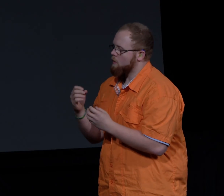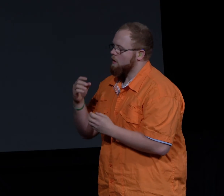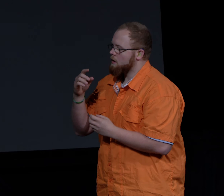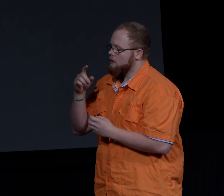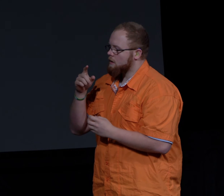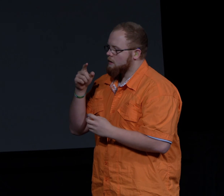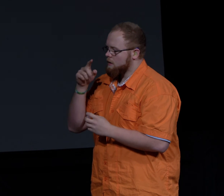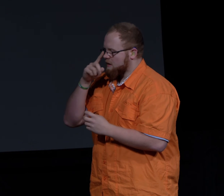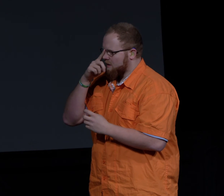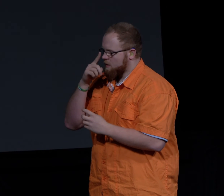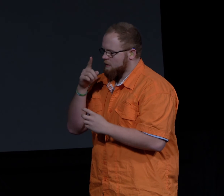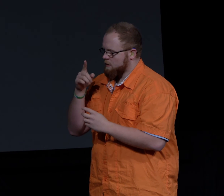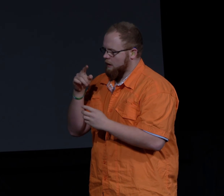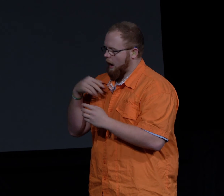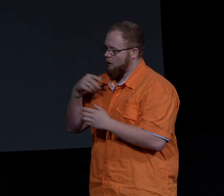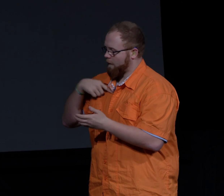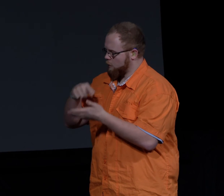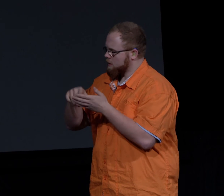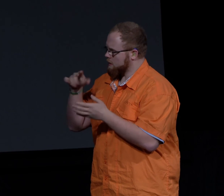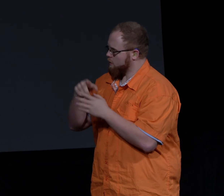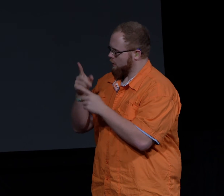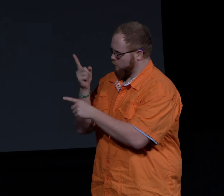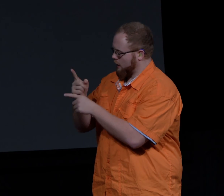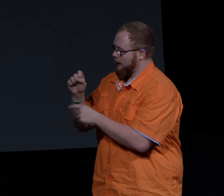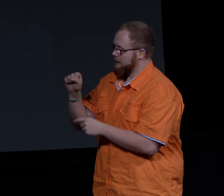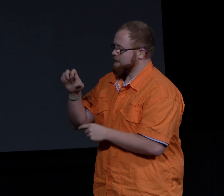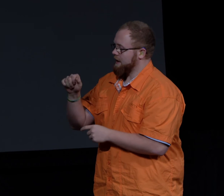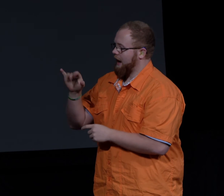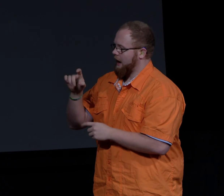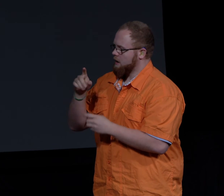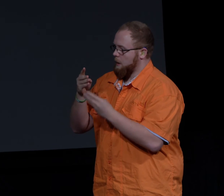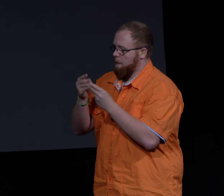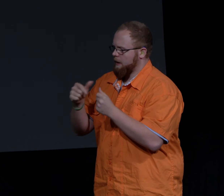Sort of, so I have found